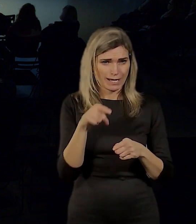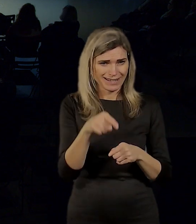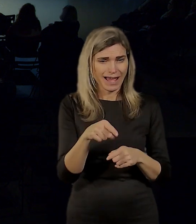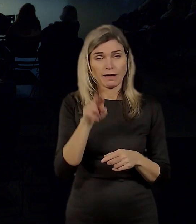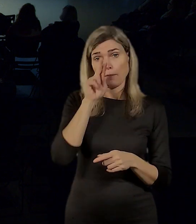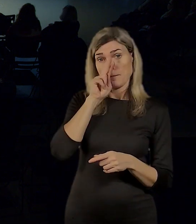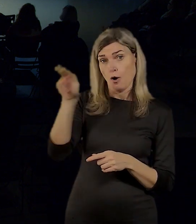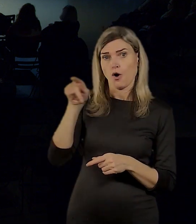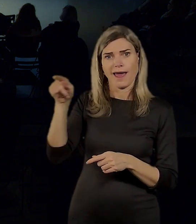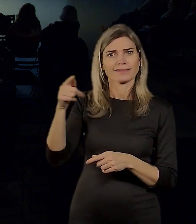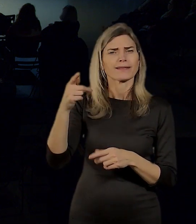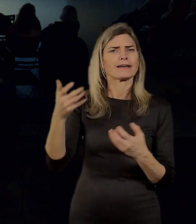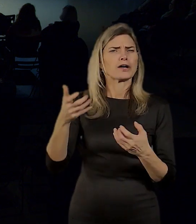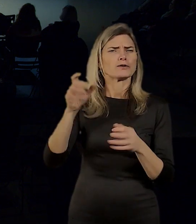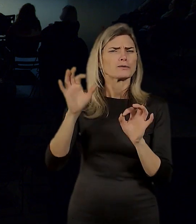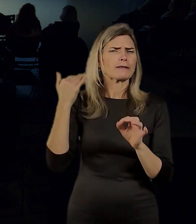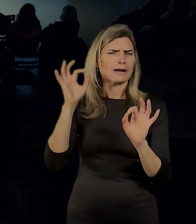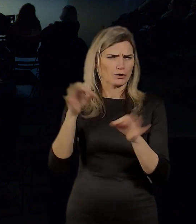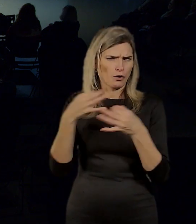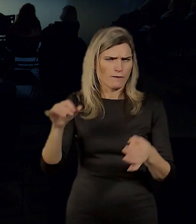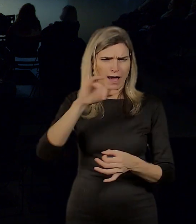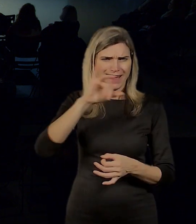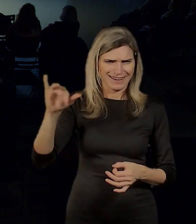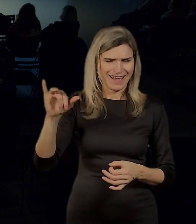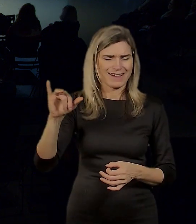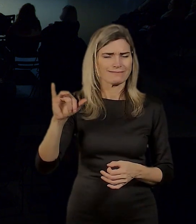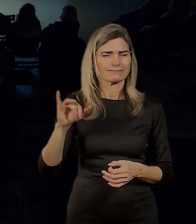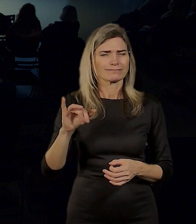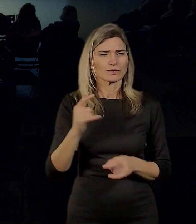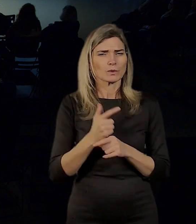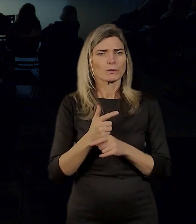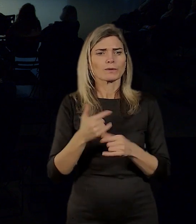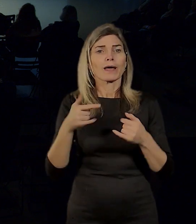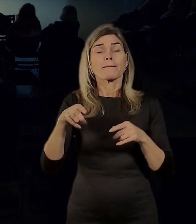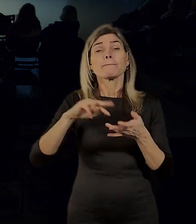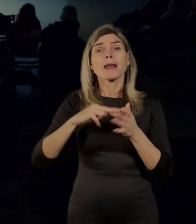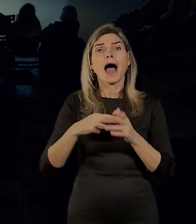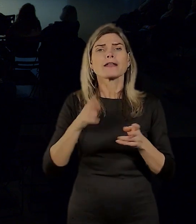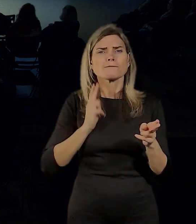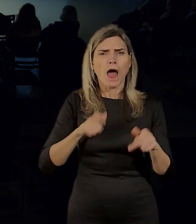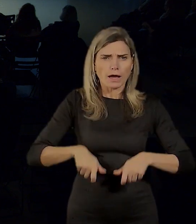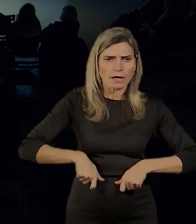At the same time, there is also a pier, both for boaters and for people who come to the area just to relax.